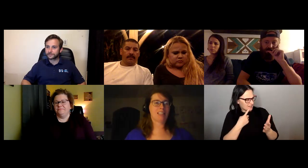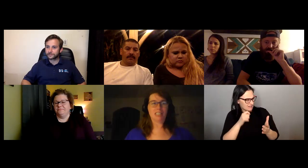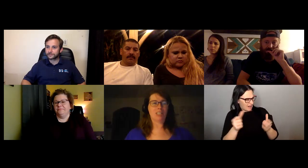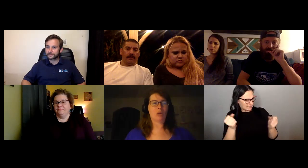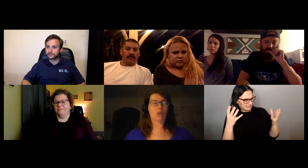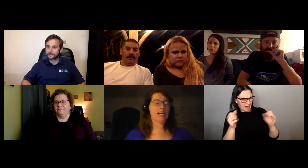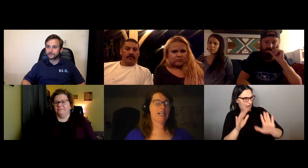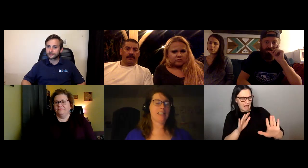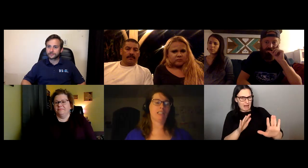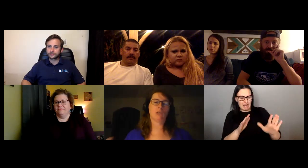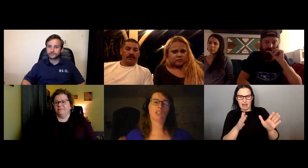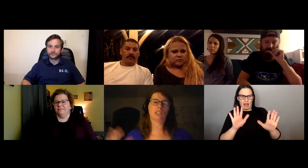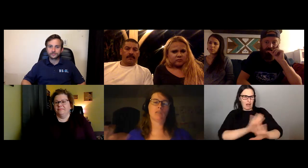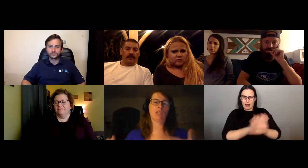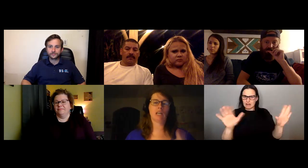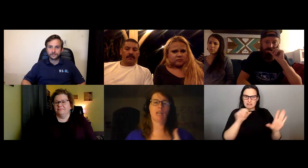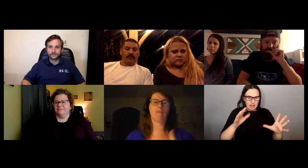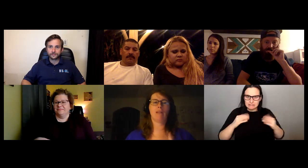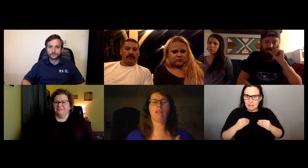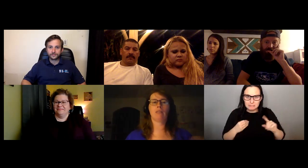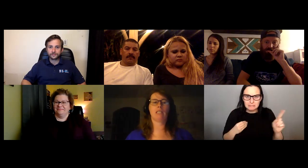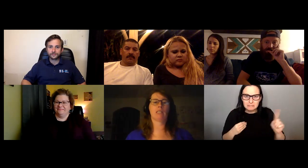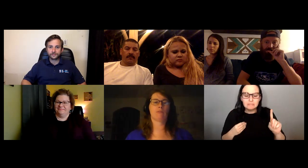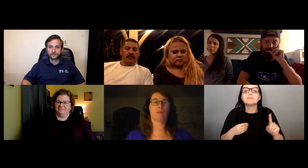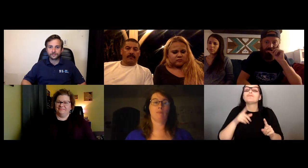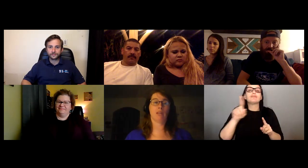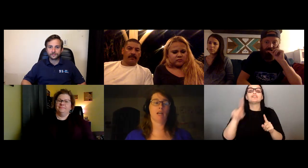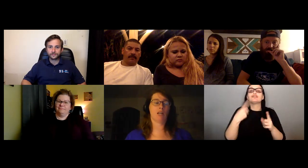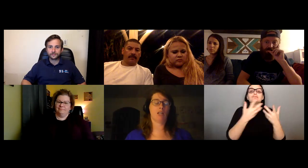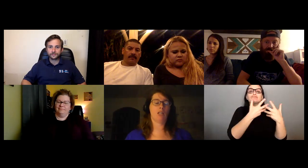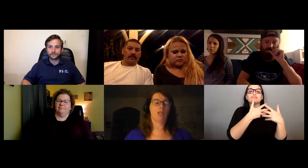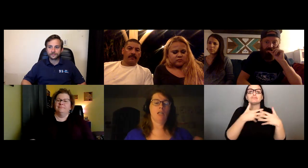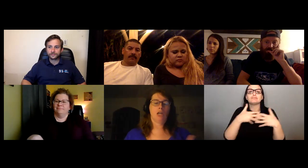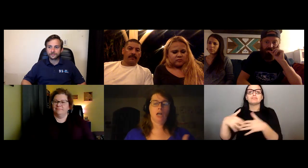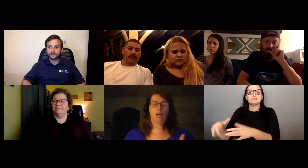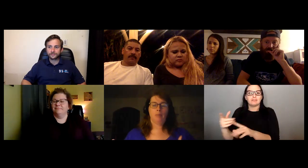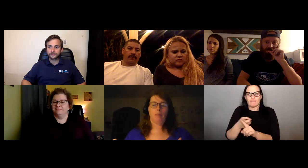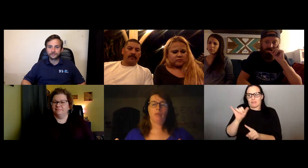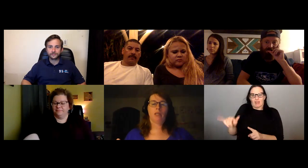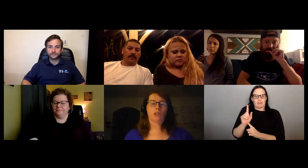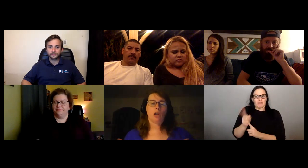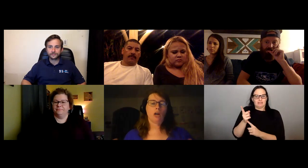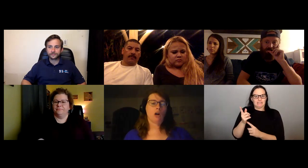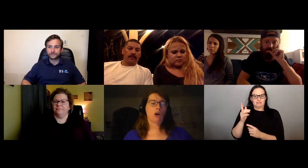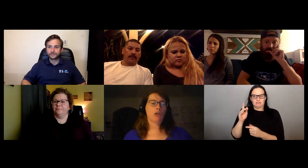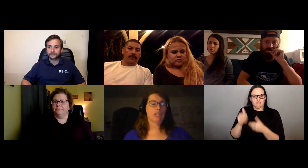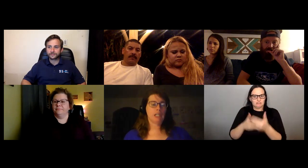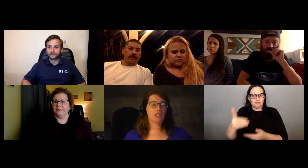not okay and so it just everything kind of fell into place from